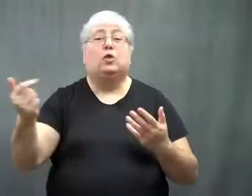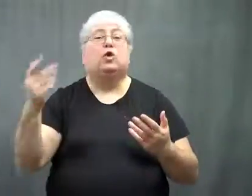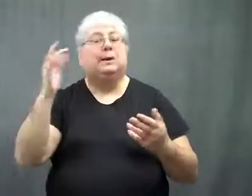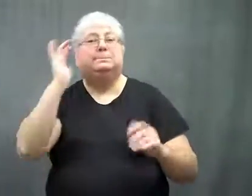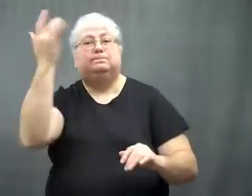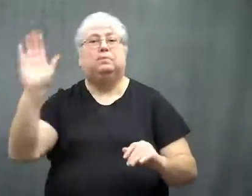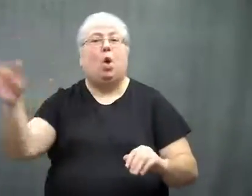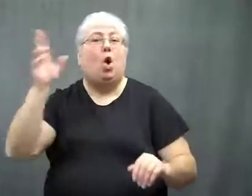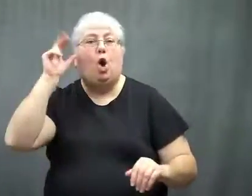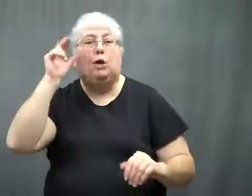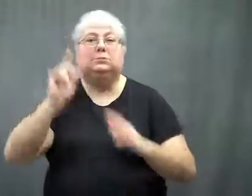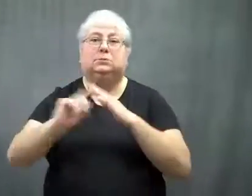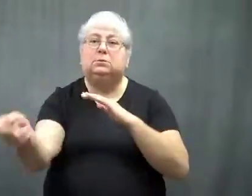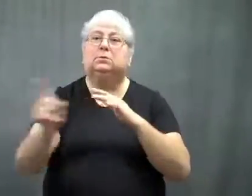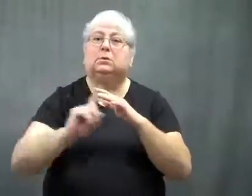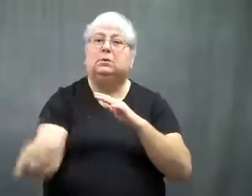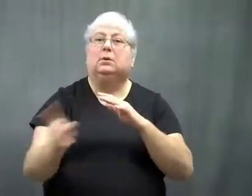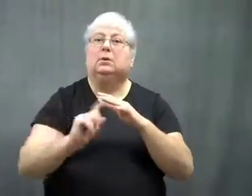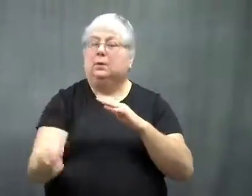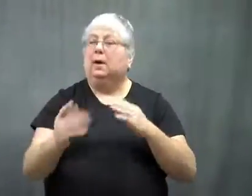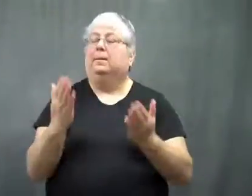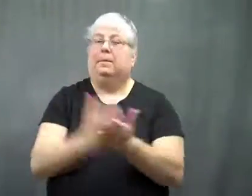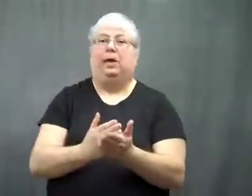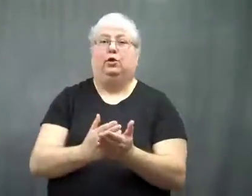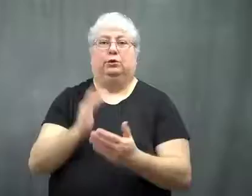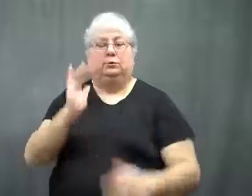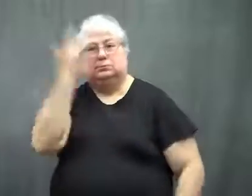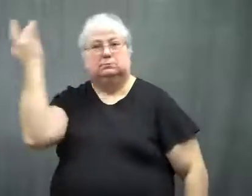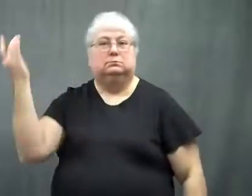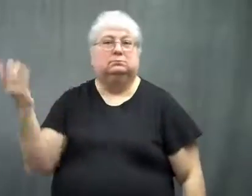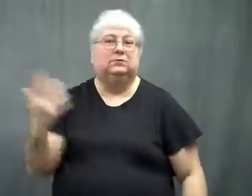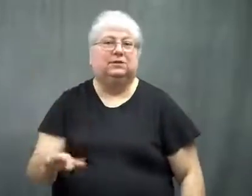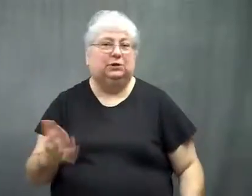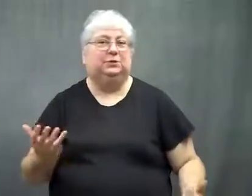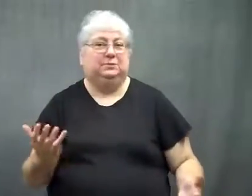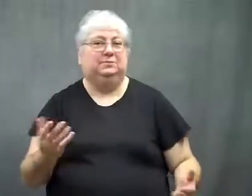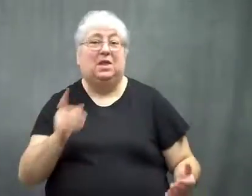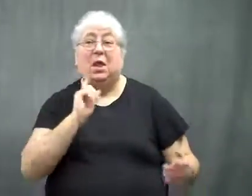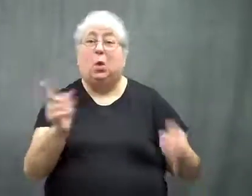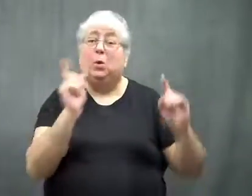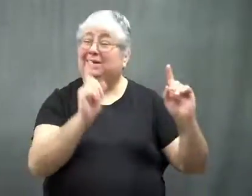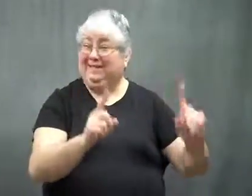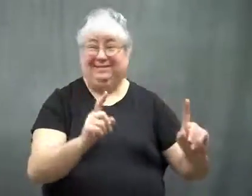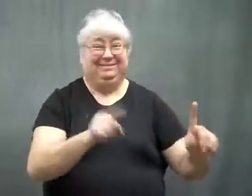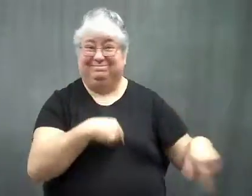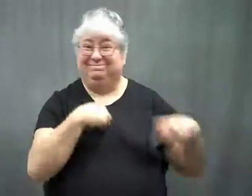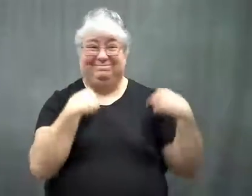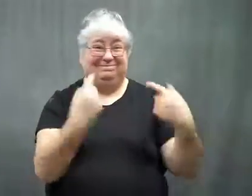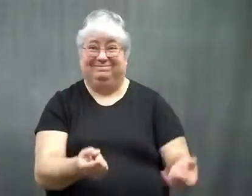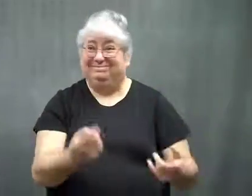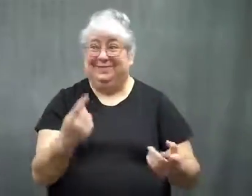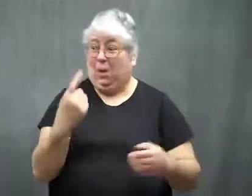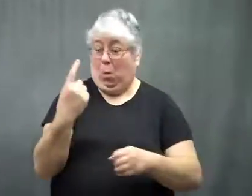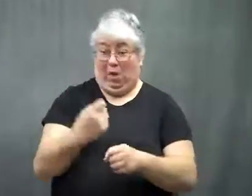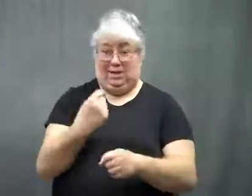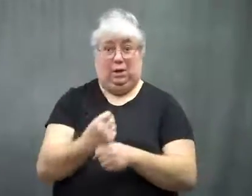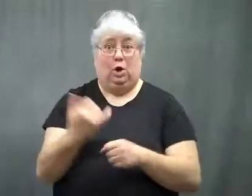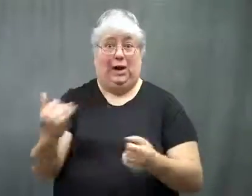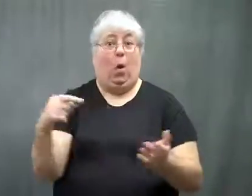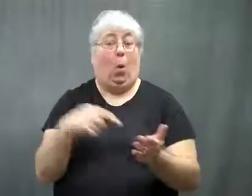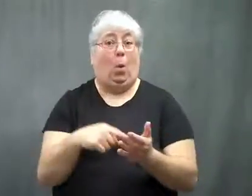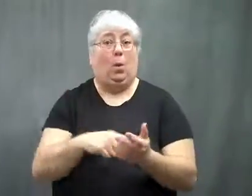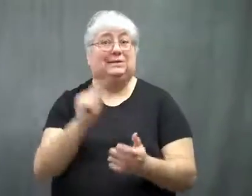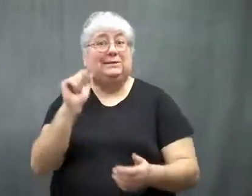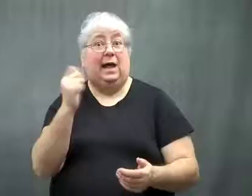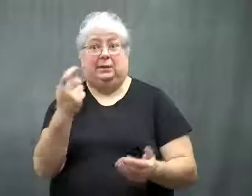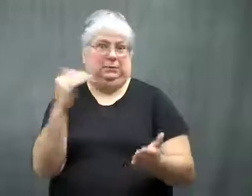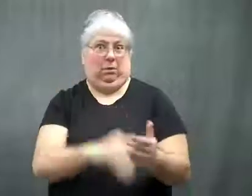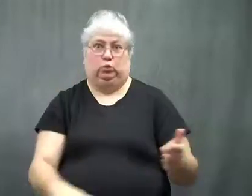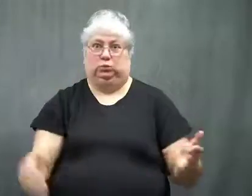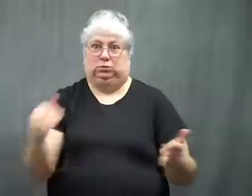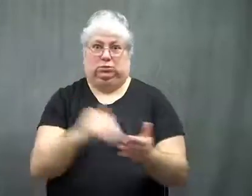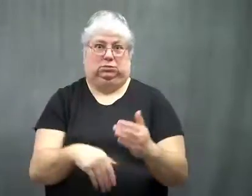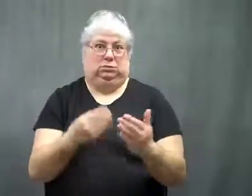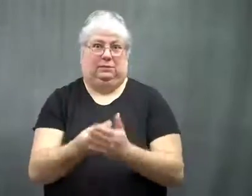Time after time, horses escaped, and the neighbors were tired of it.